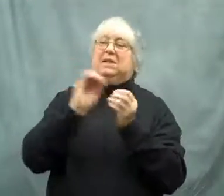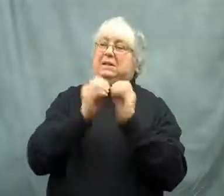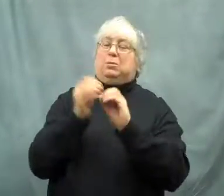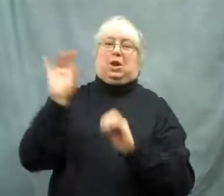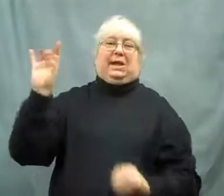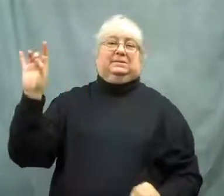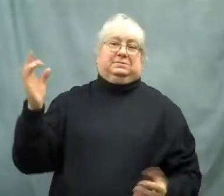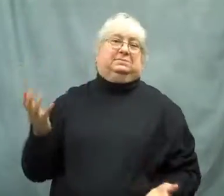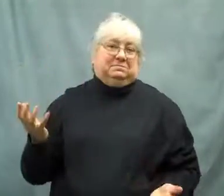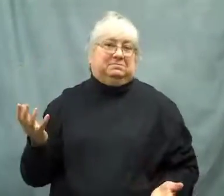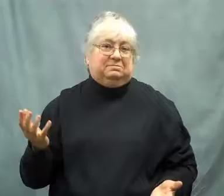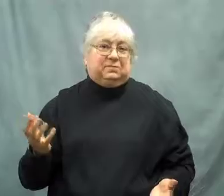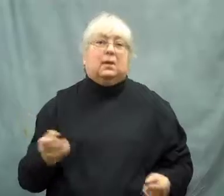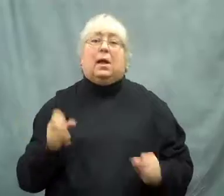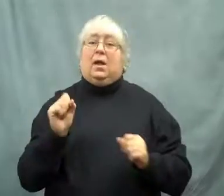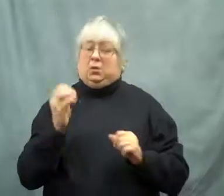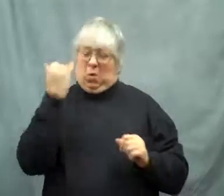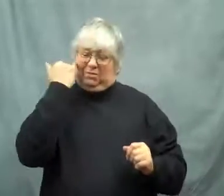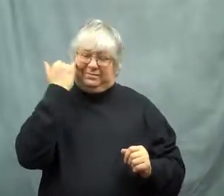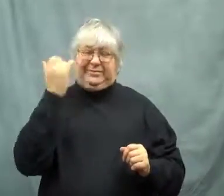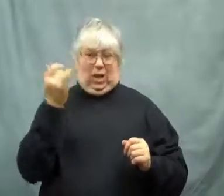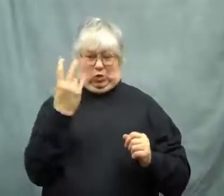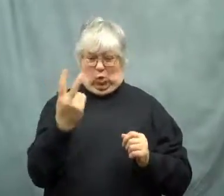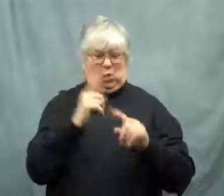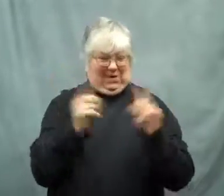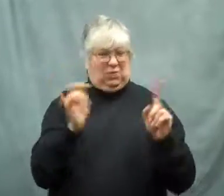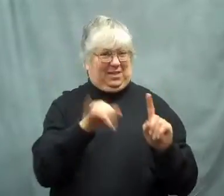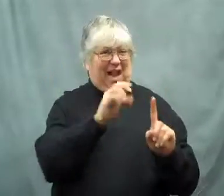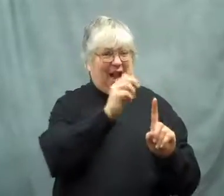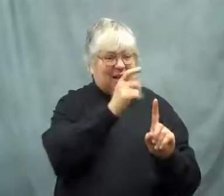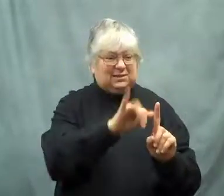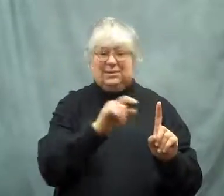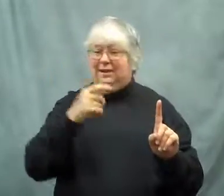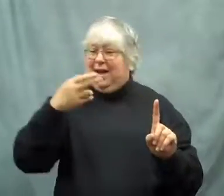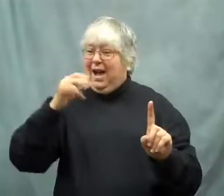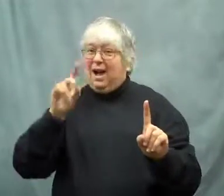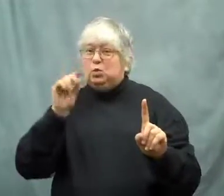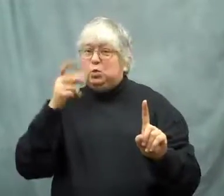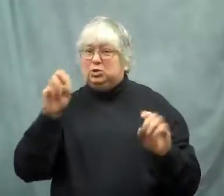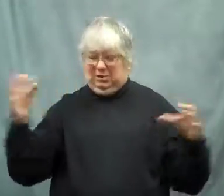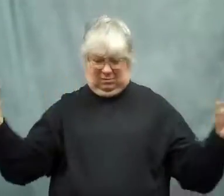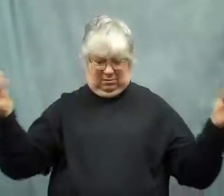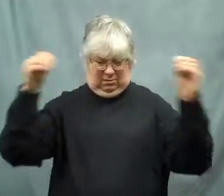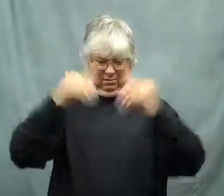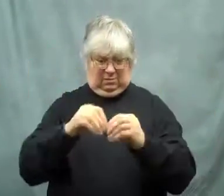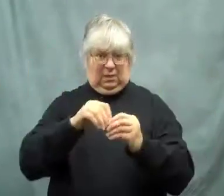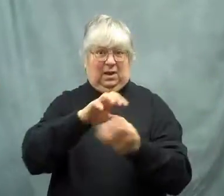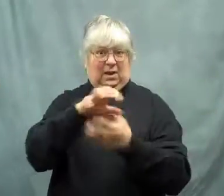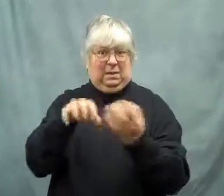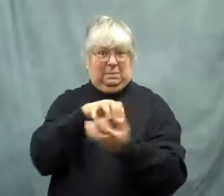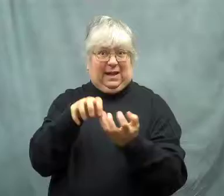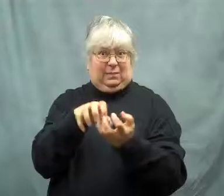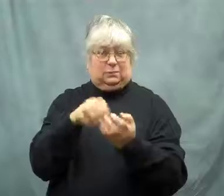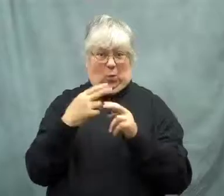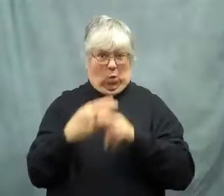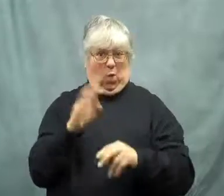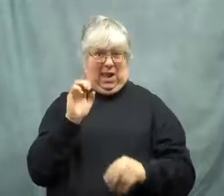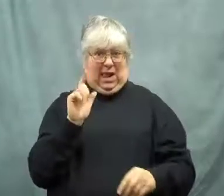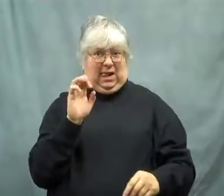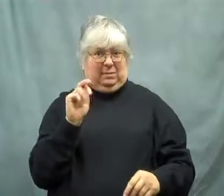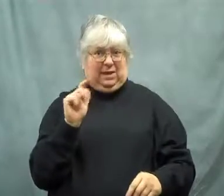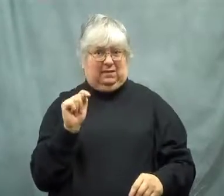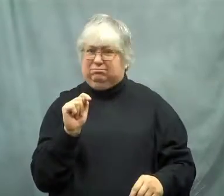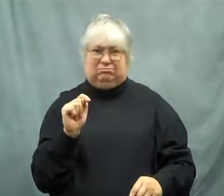You can't split them into other things. They are what they are, elements, not mixtures.